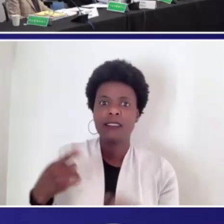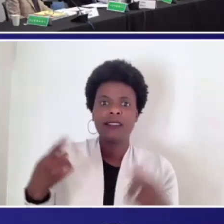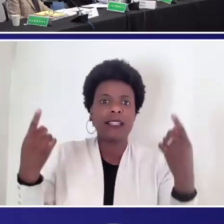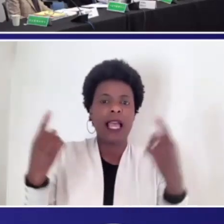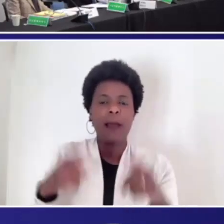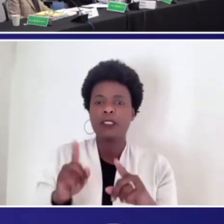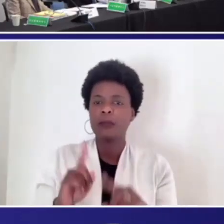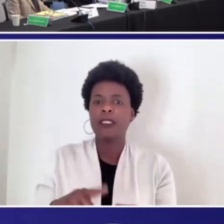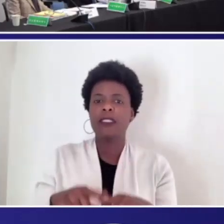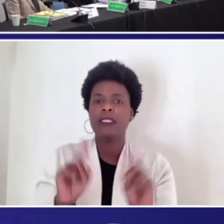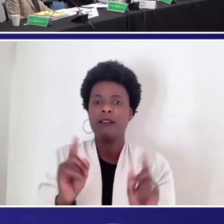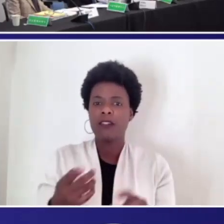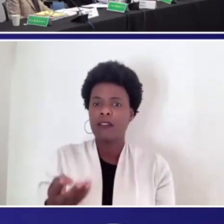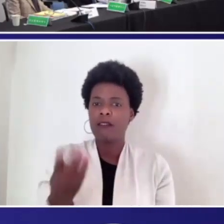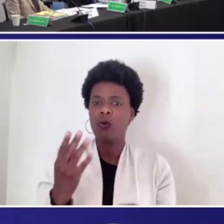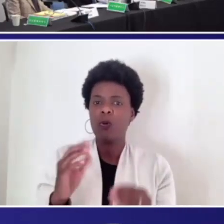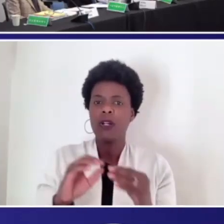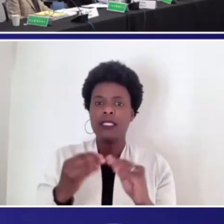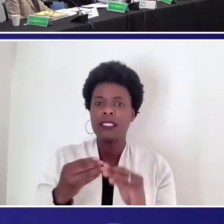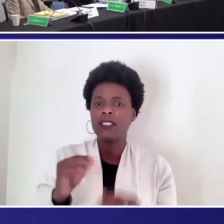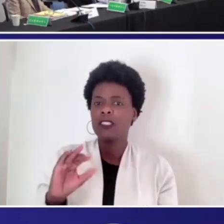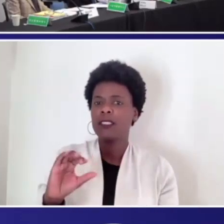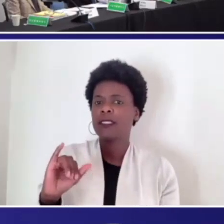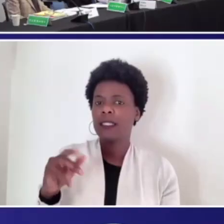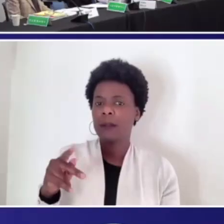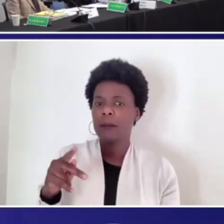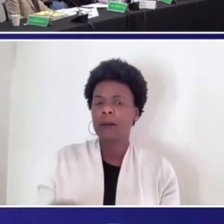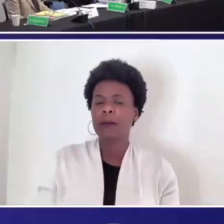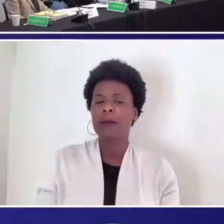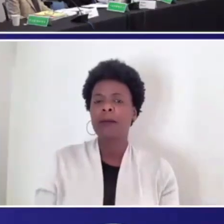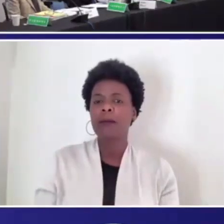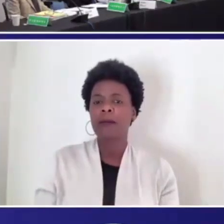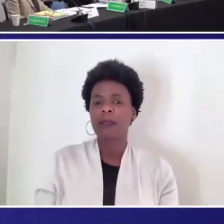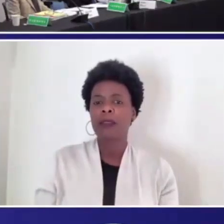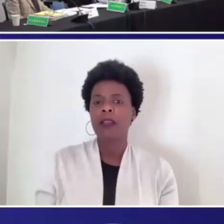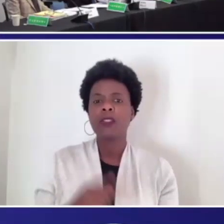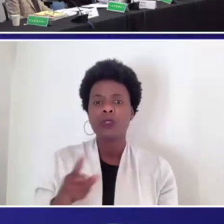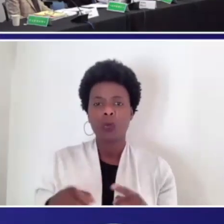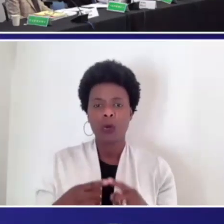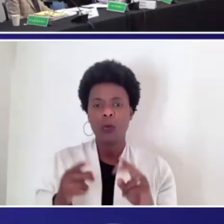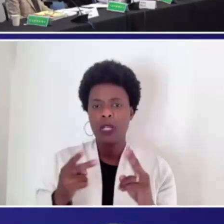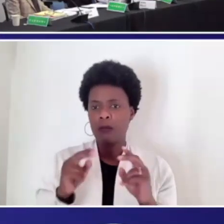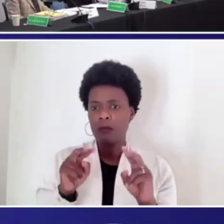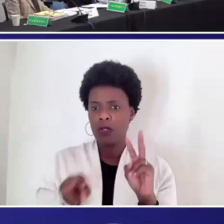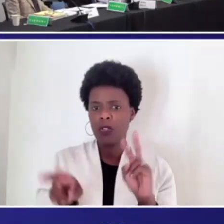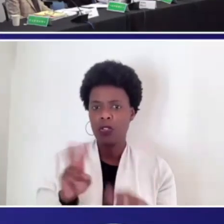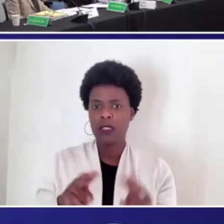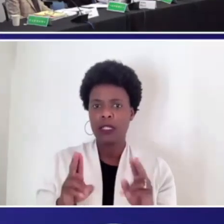four-digit CIP. And so when we looked at this broader list, which is included in appendix A of the